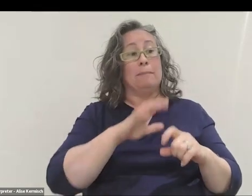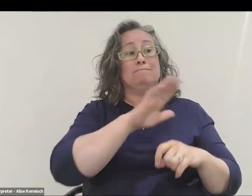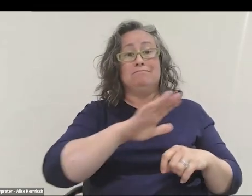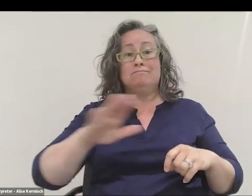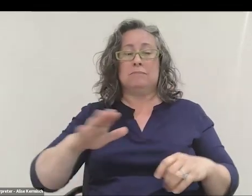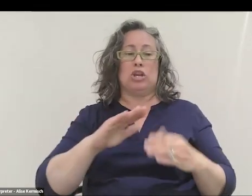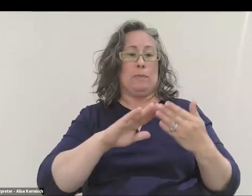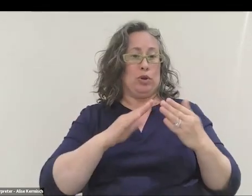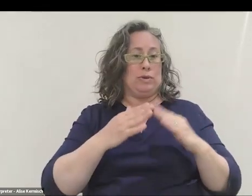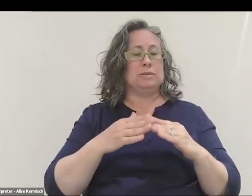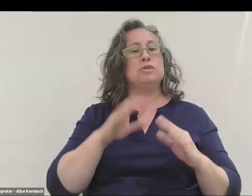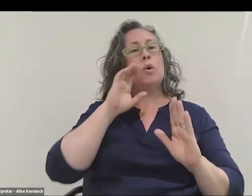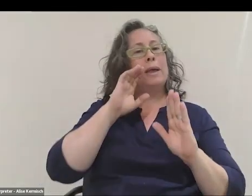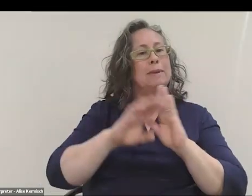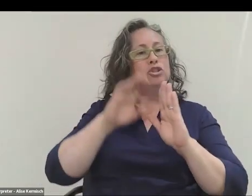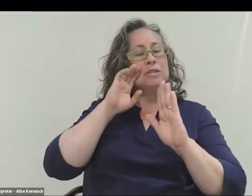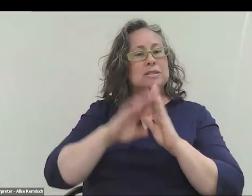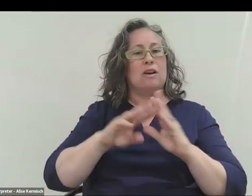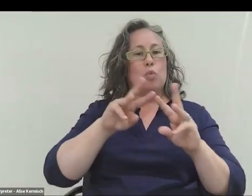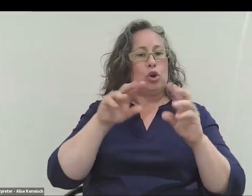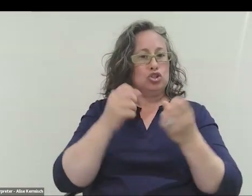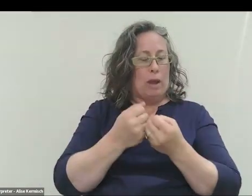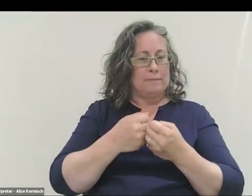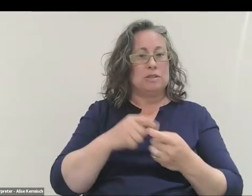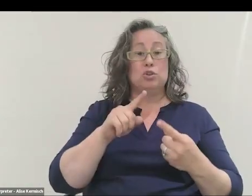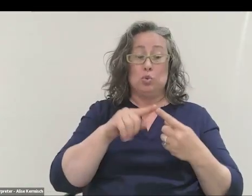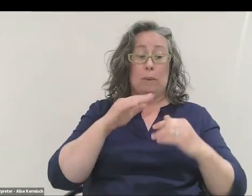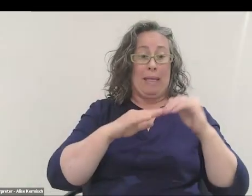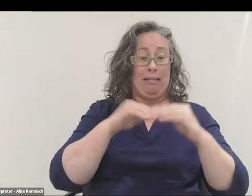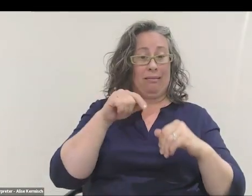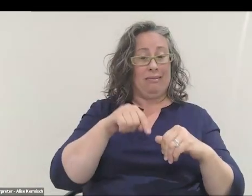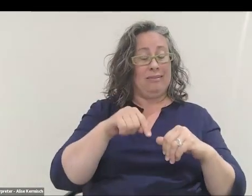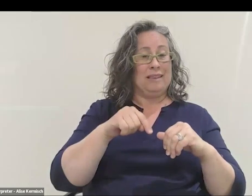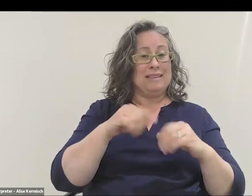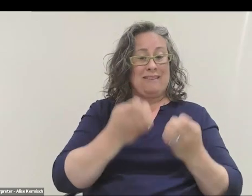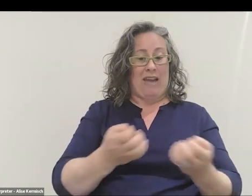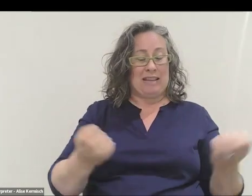These are images of workshops that we ran. To build these devices, it certainly wasn't Soley and I,